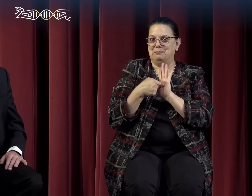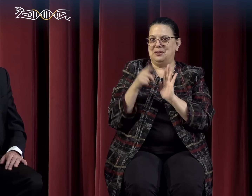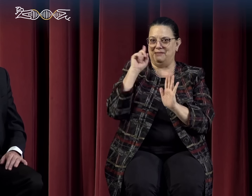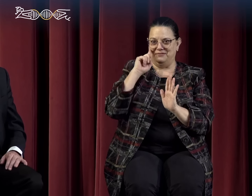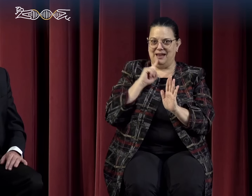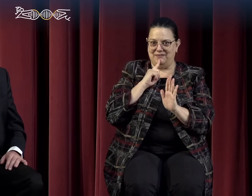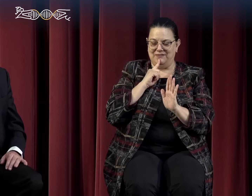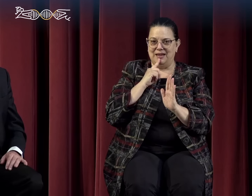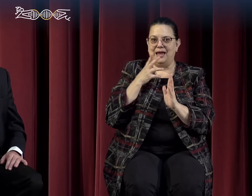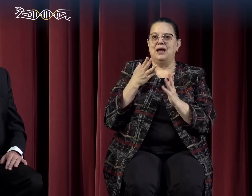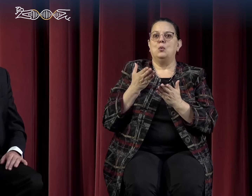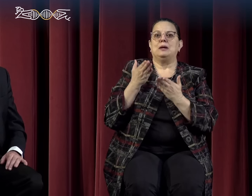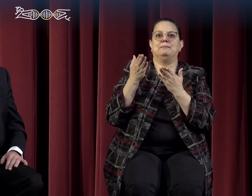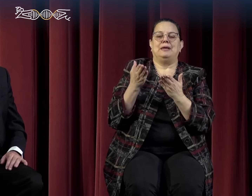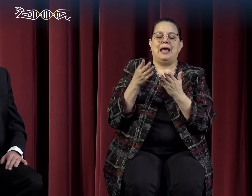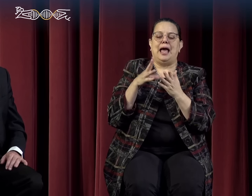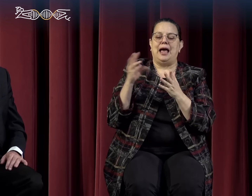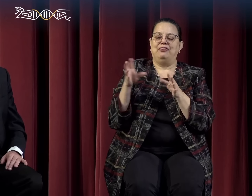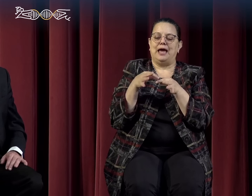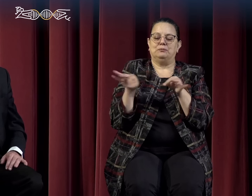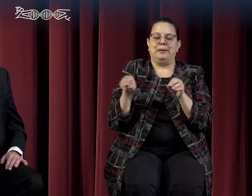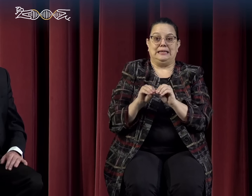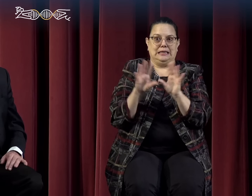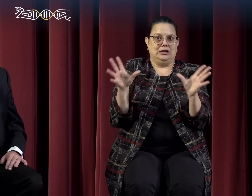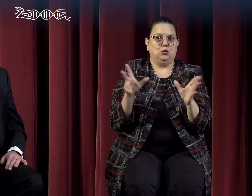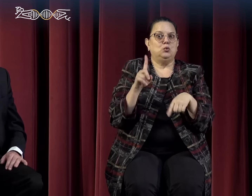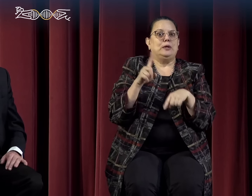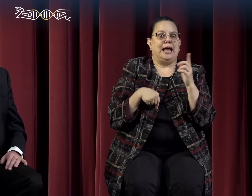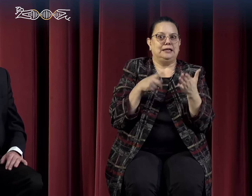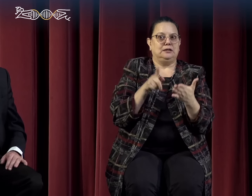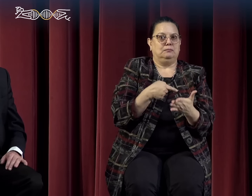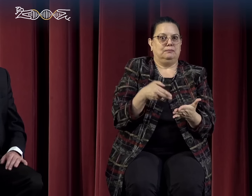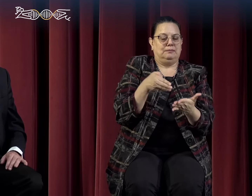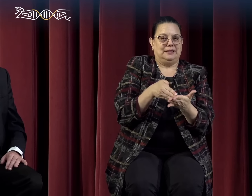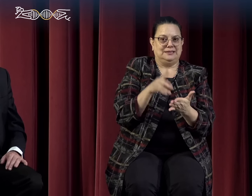was placed, that made exemption for Deaf people.